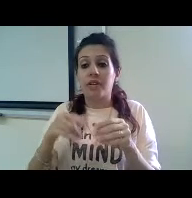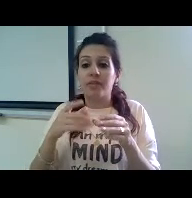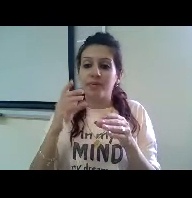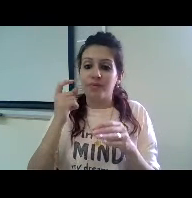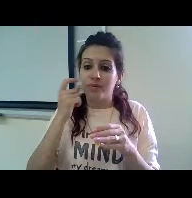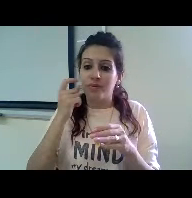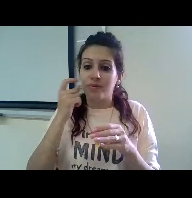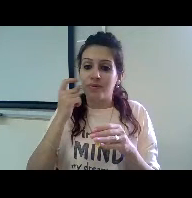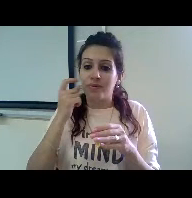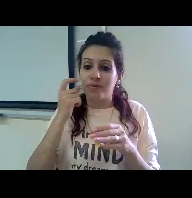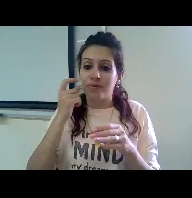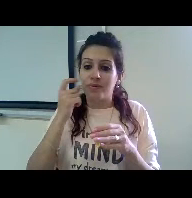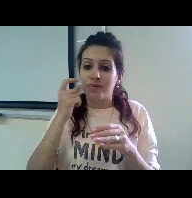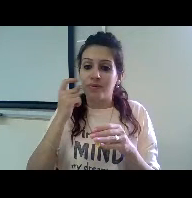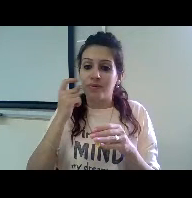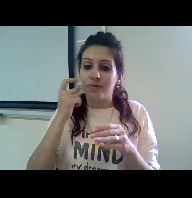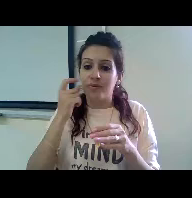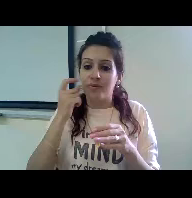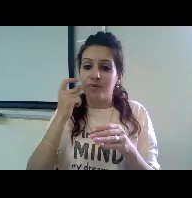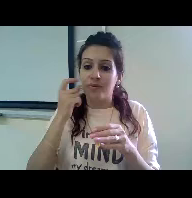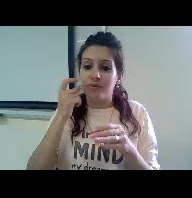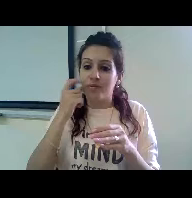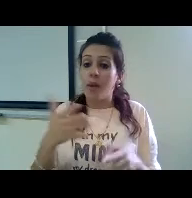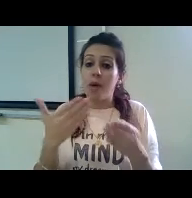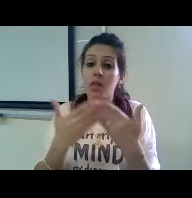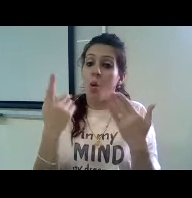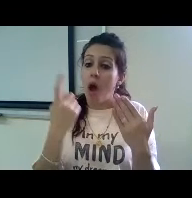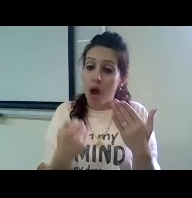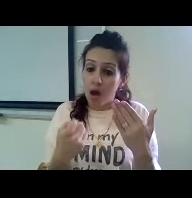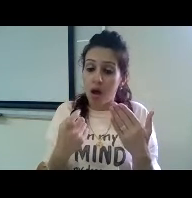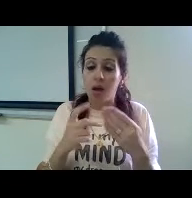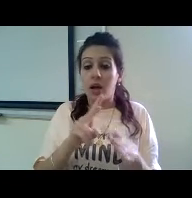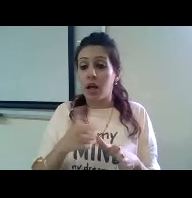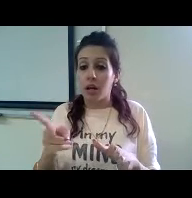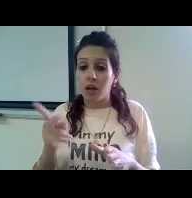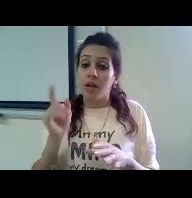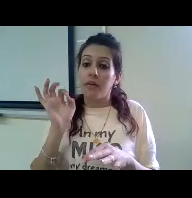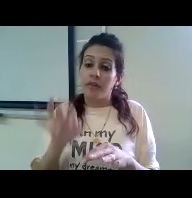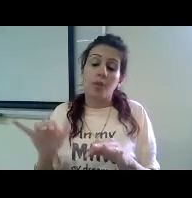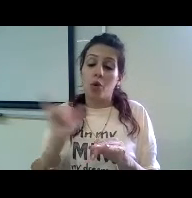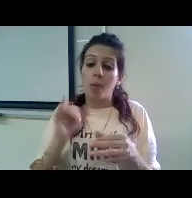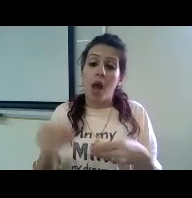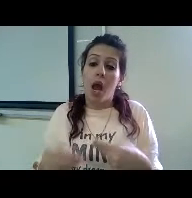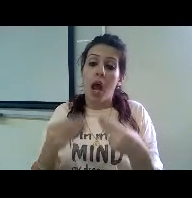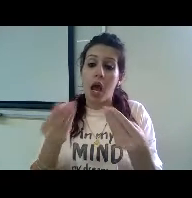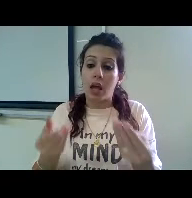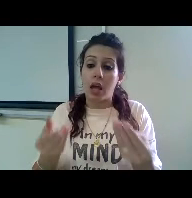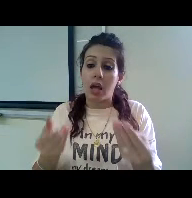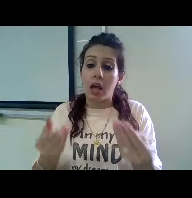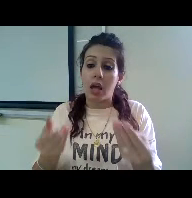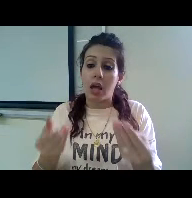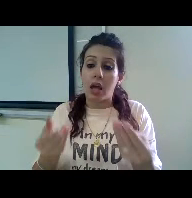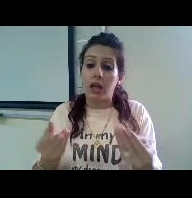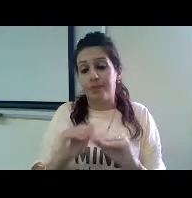and provide effective and quality education for all.